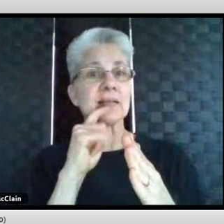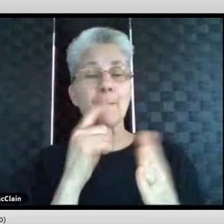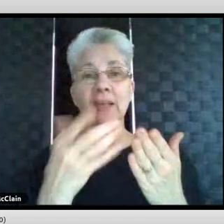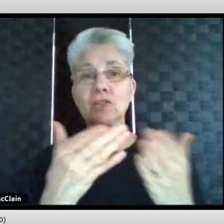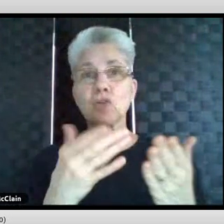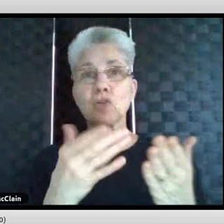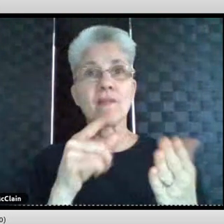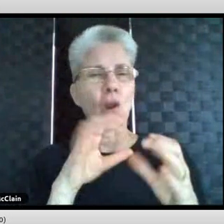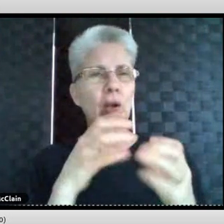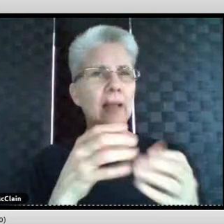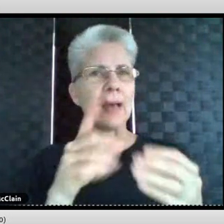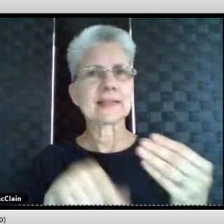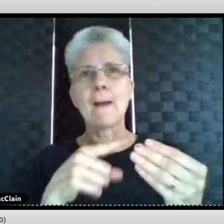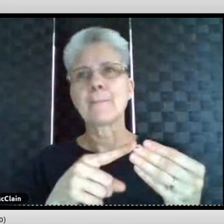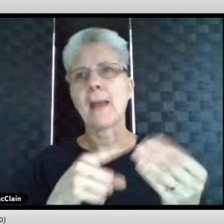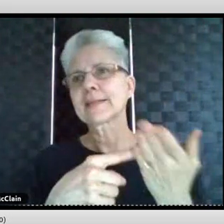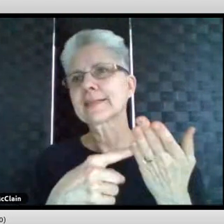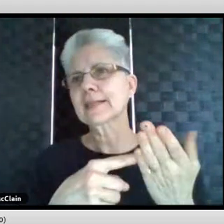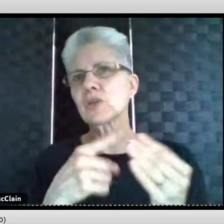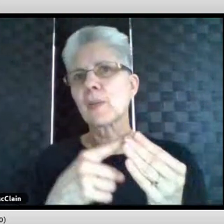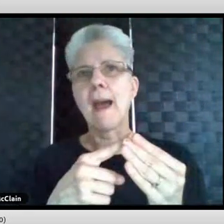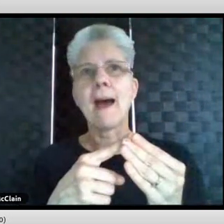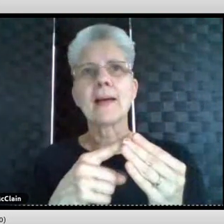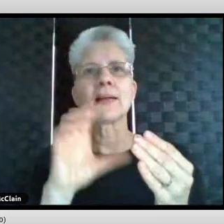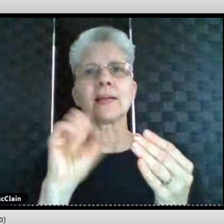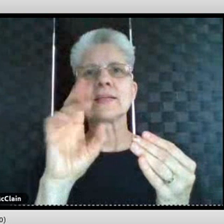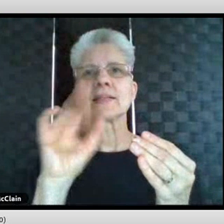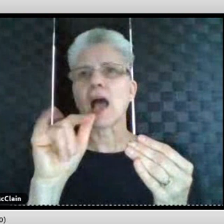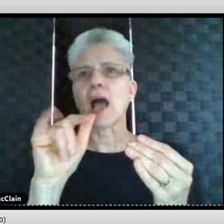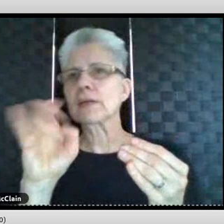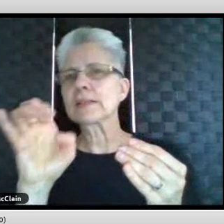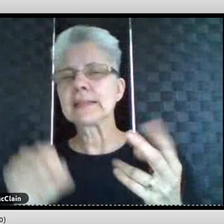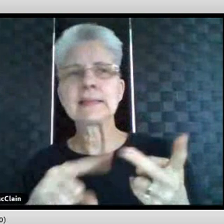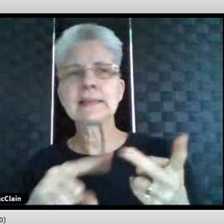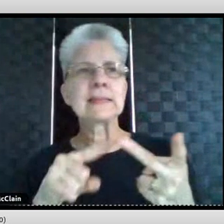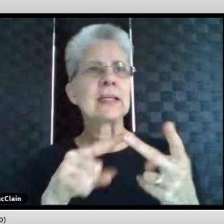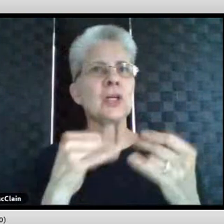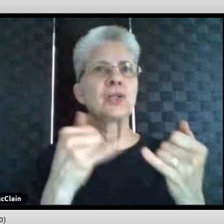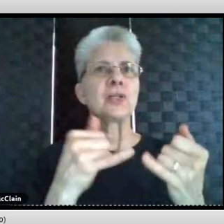There are classes on -- discussions about Socrates. There are classes on today's politics.